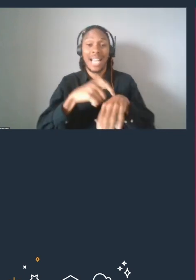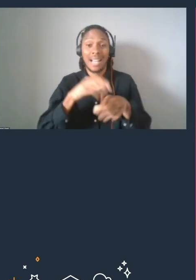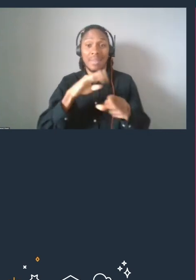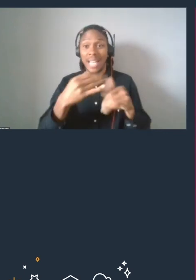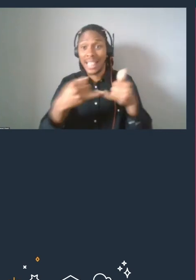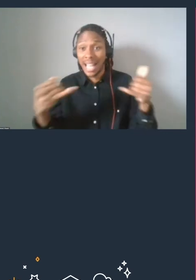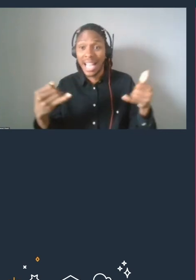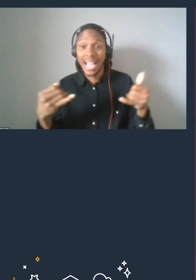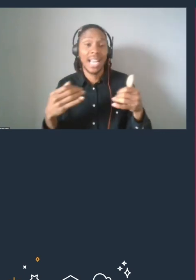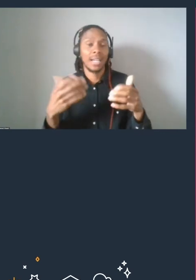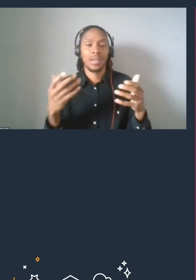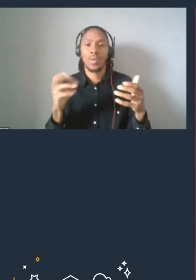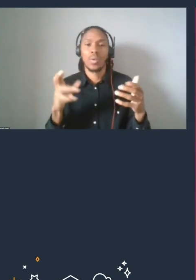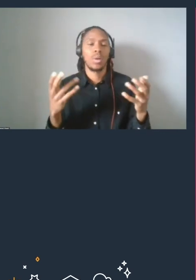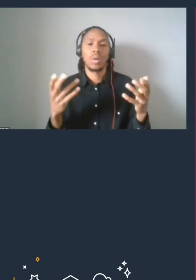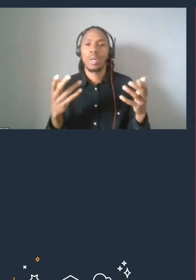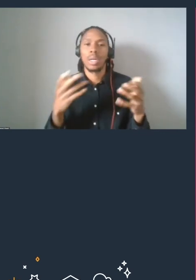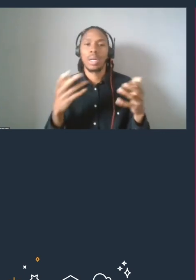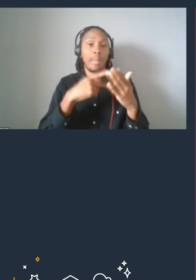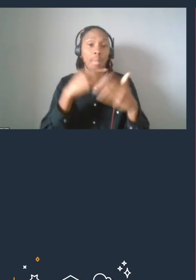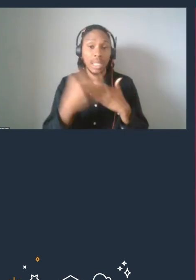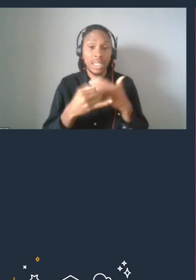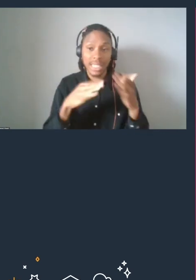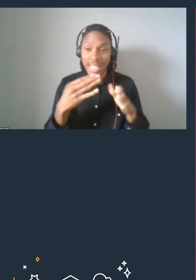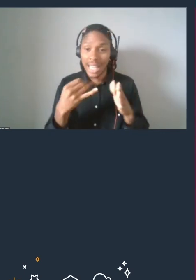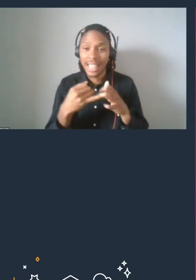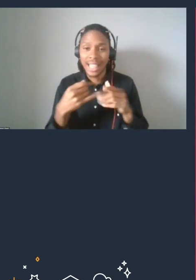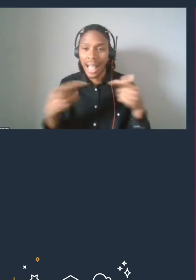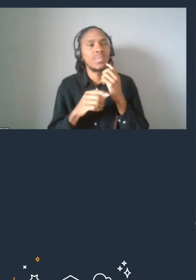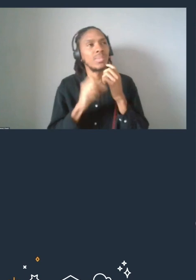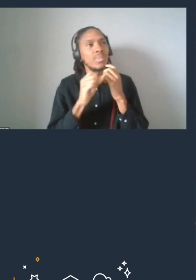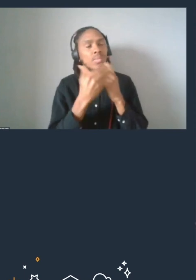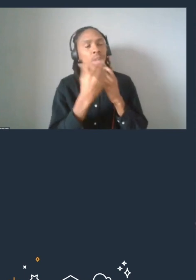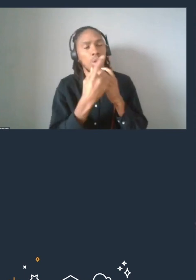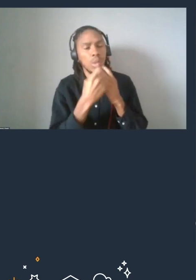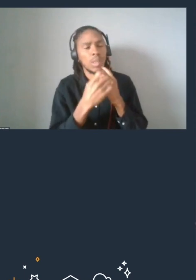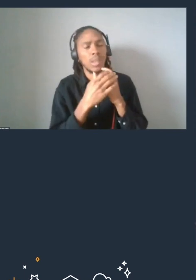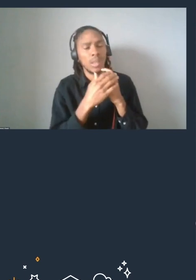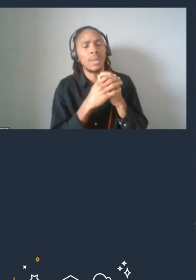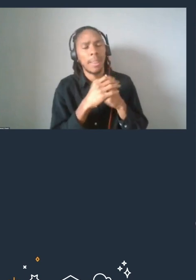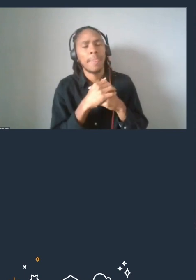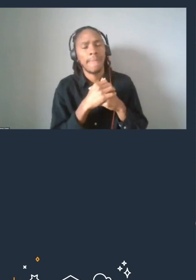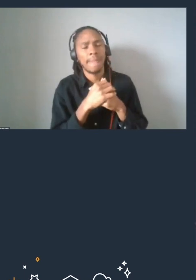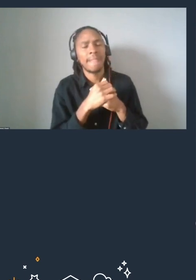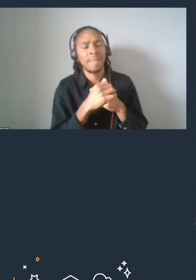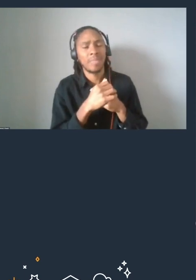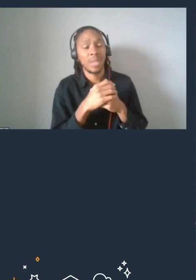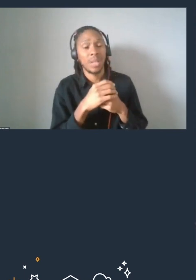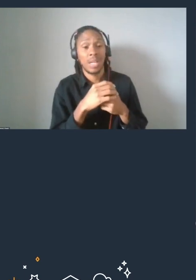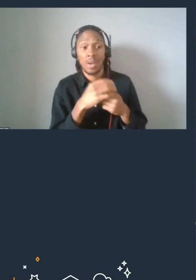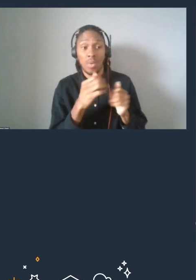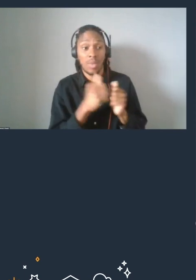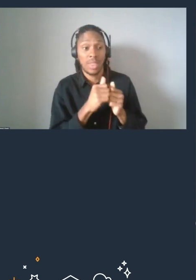a project deadline, how do we help them be successful? Definitely at that scale, planning is critical.